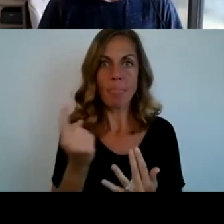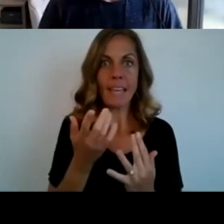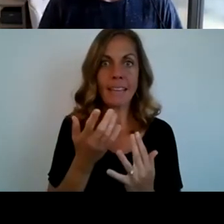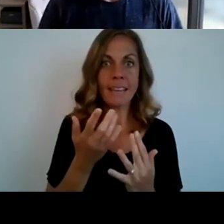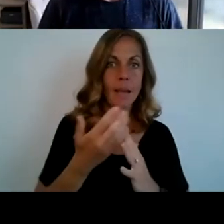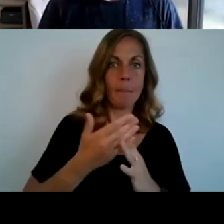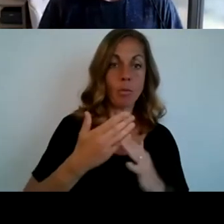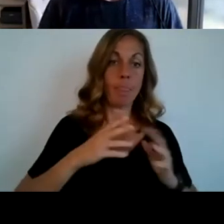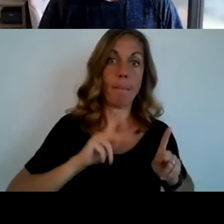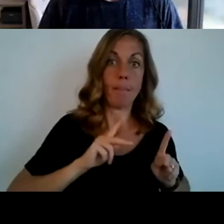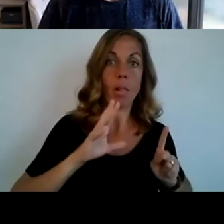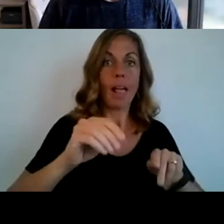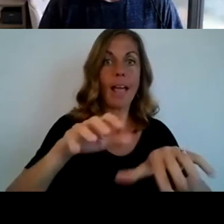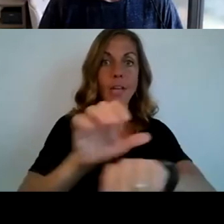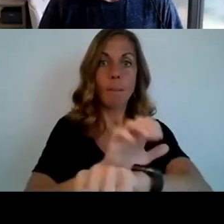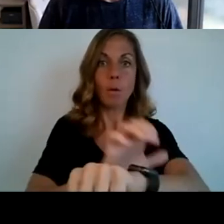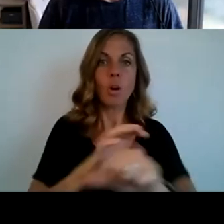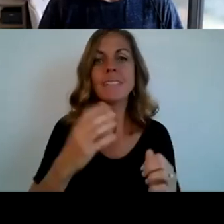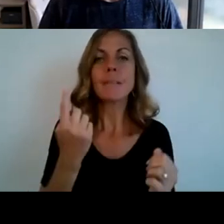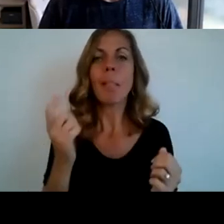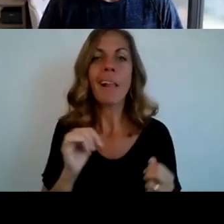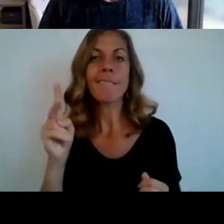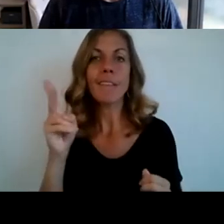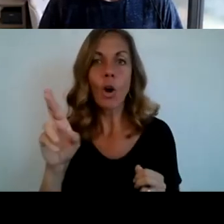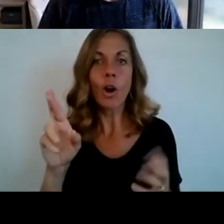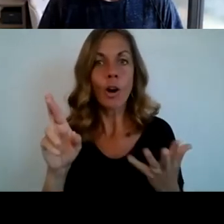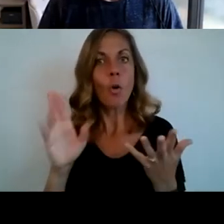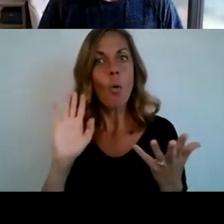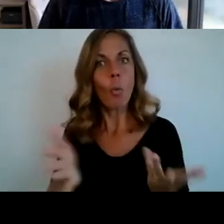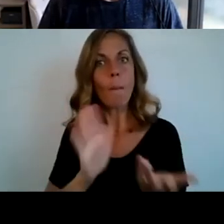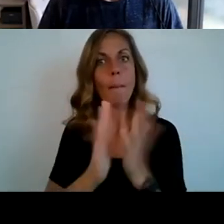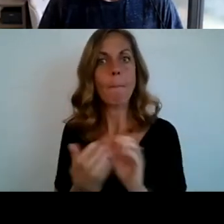like virtual reality, will definitely become more common. And there is accessible virtual